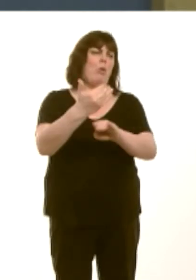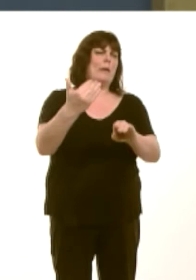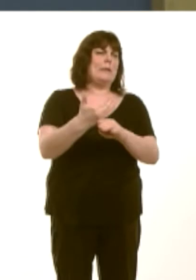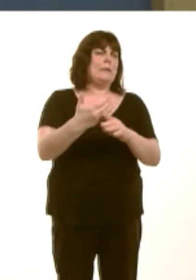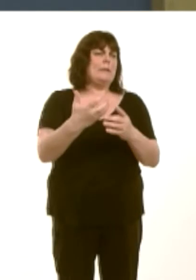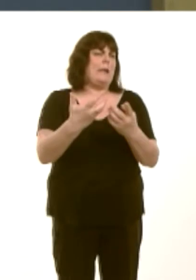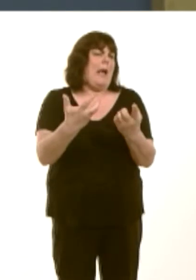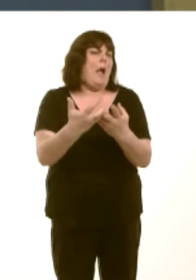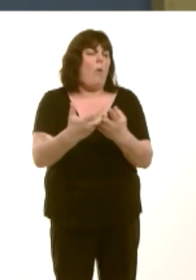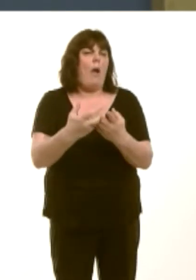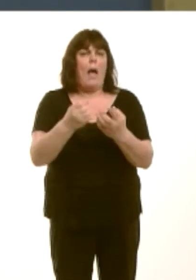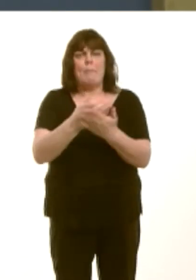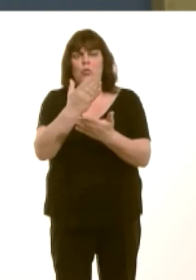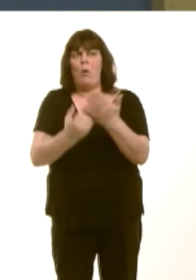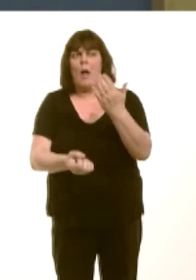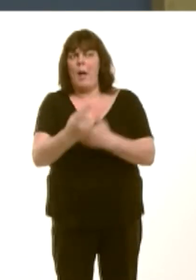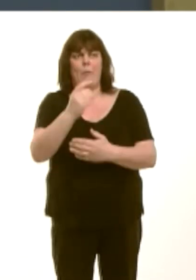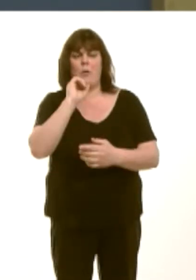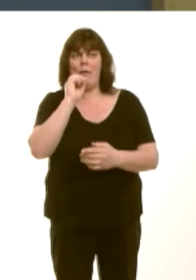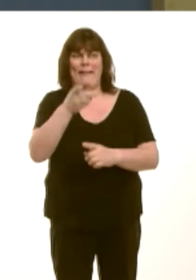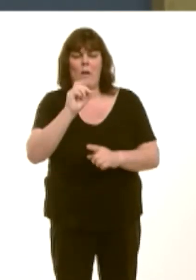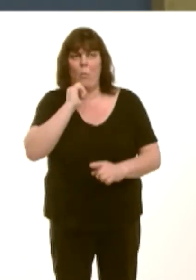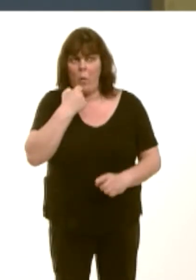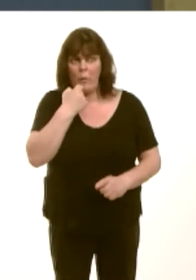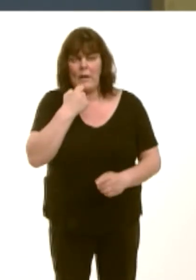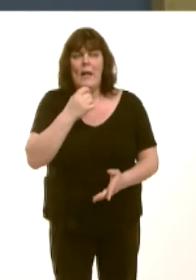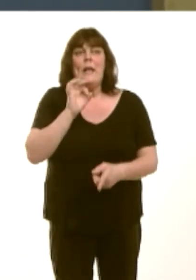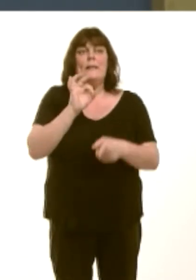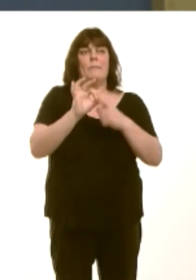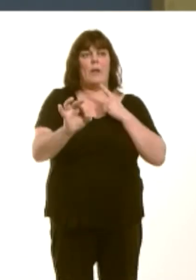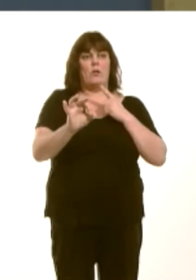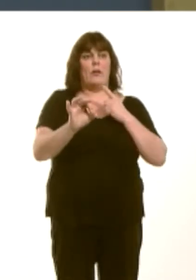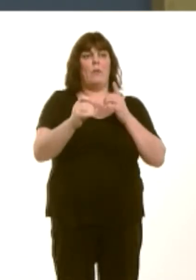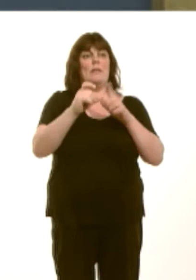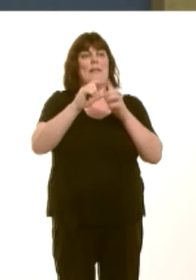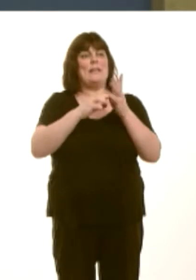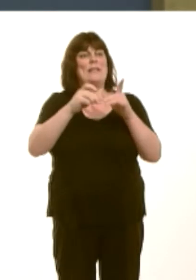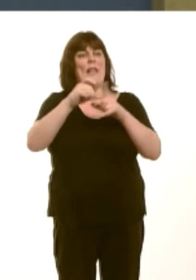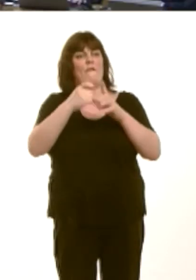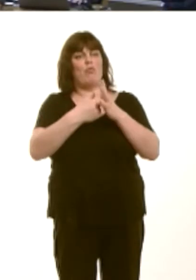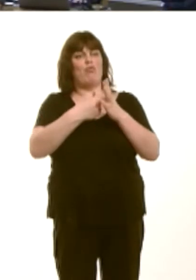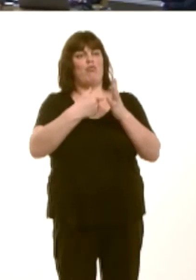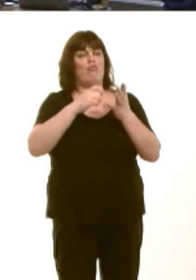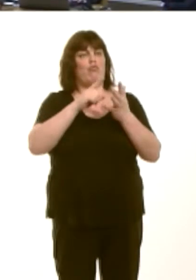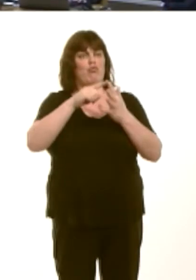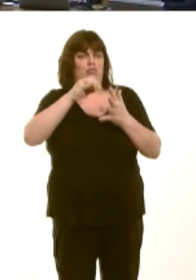particularly where there are the types of conflicts of interest that David Rees highlighted in his earlier question?